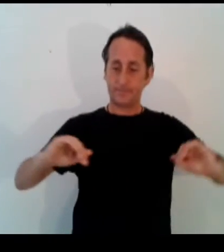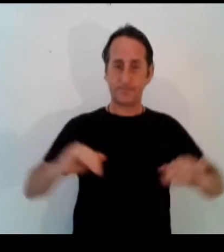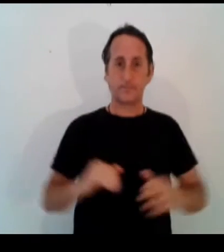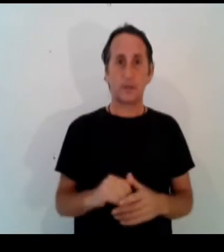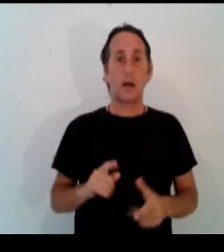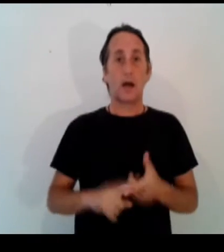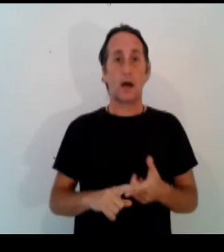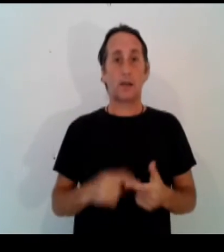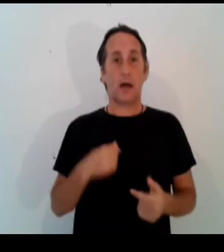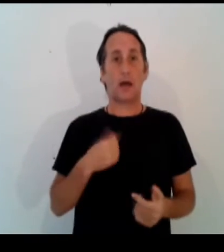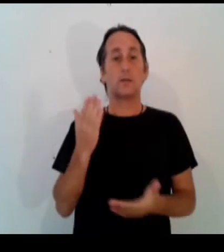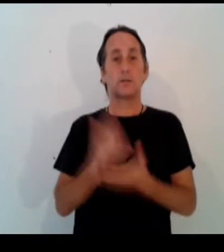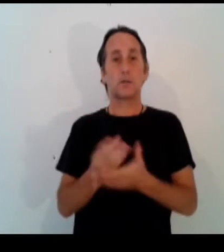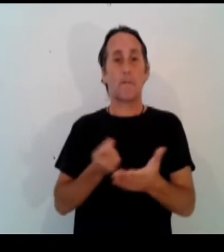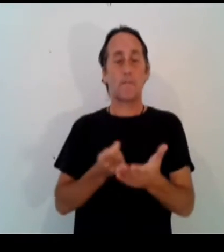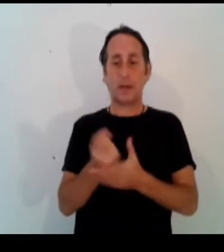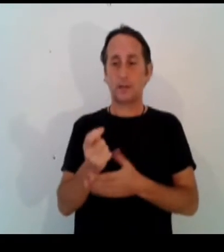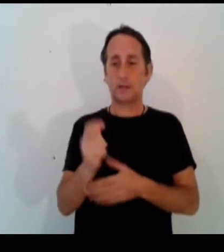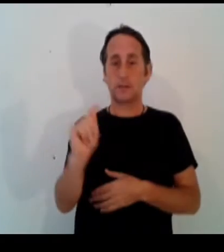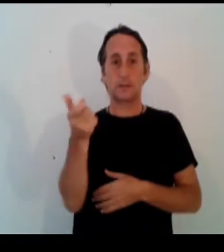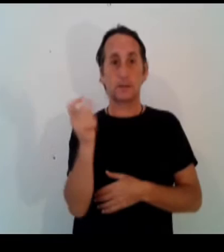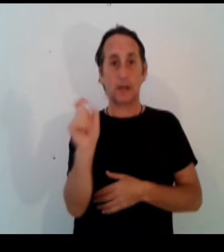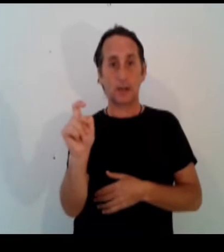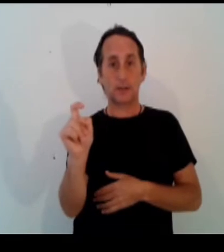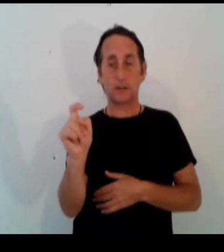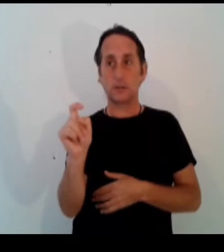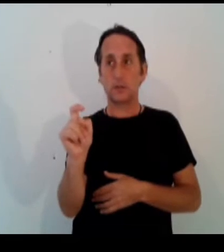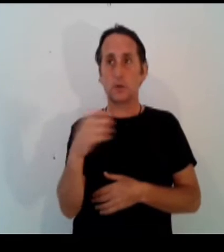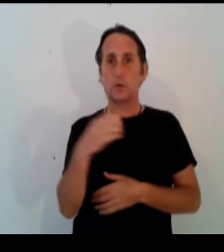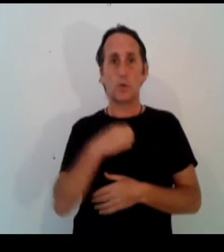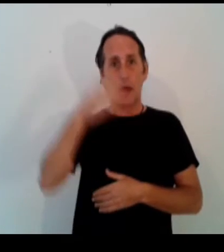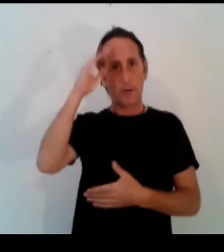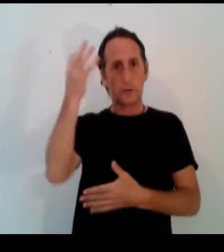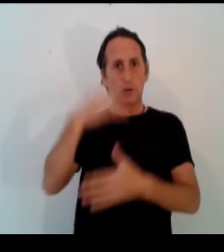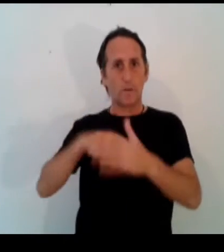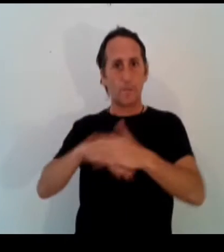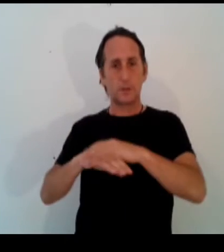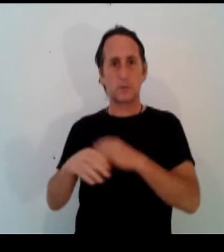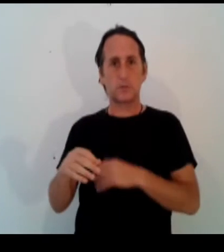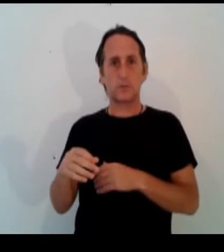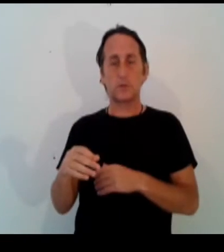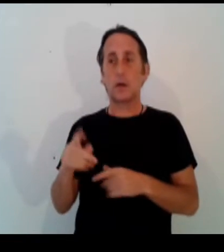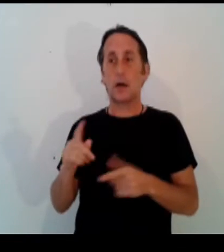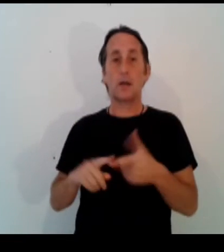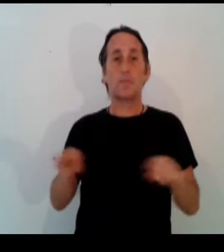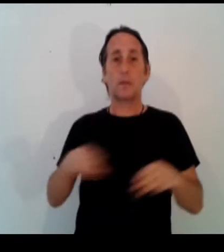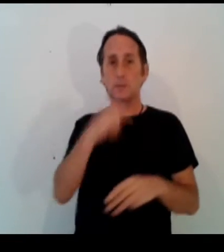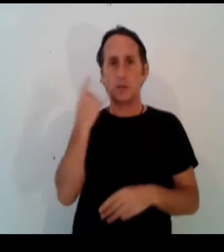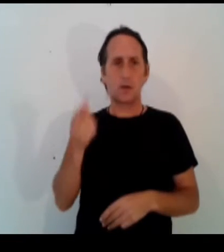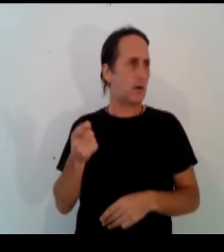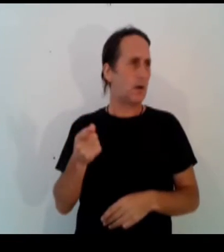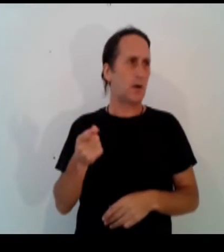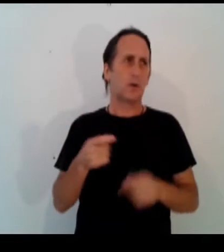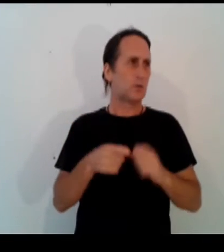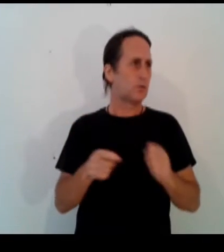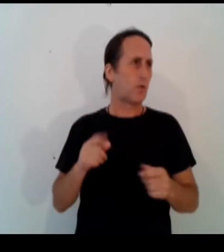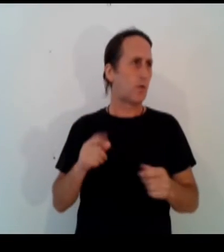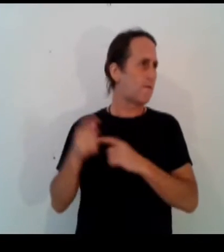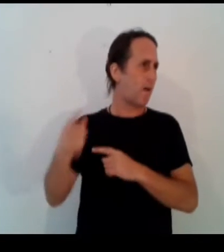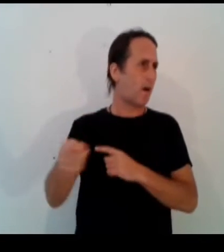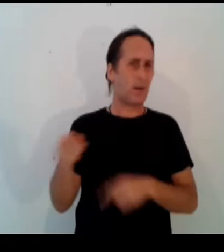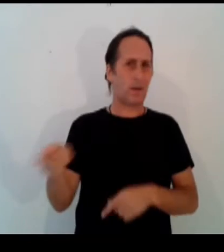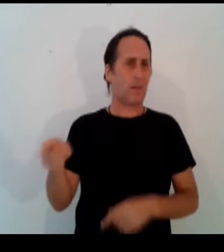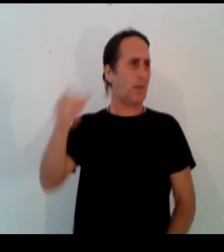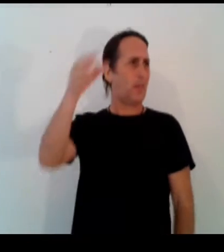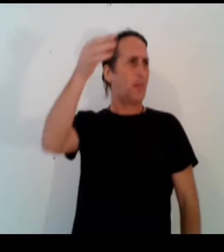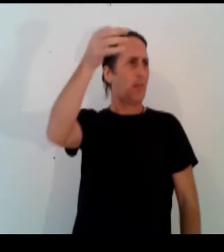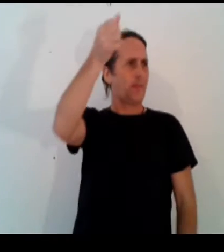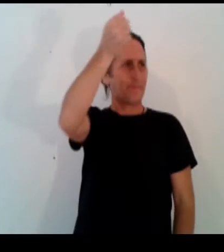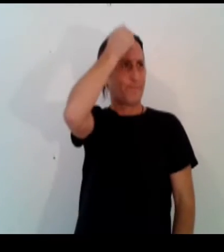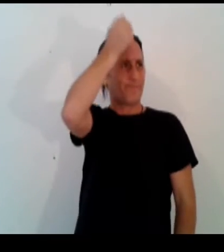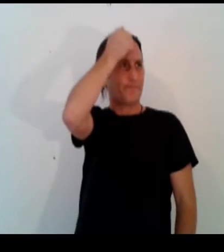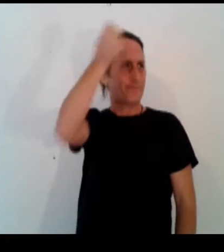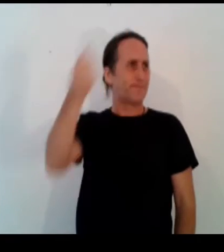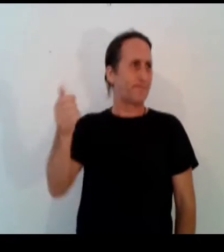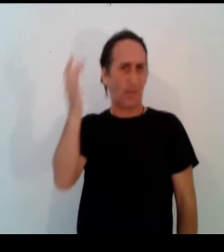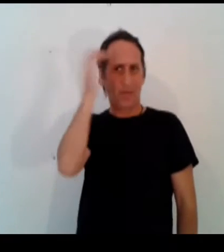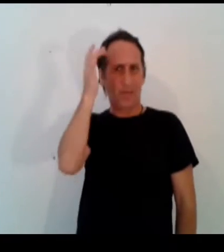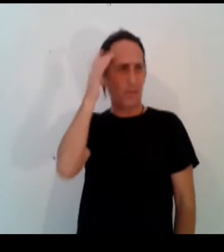and in fact I stopped paying taxes to the irish government and again people said, "He's gone too far, he is deluded"